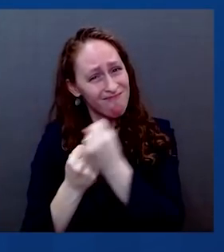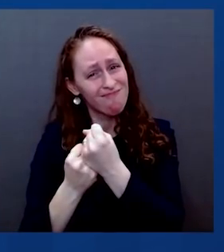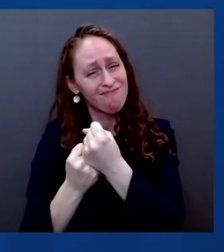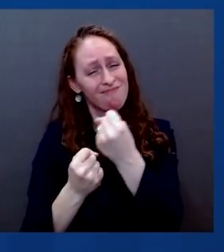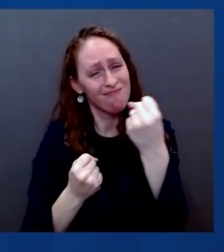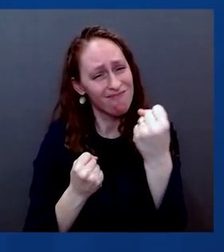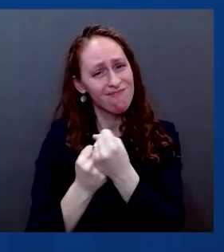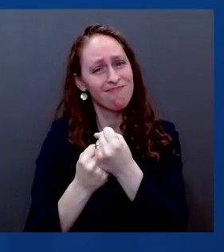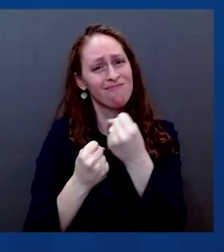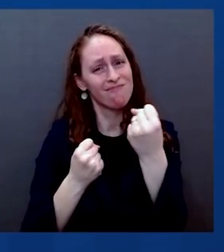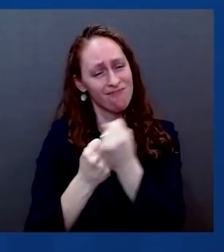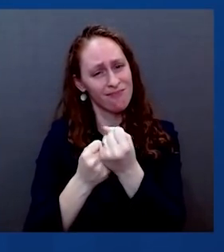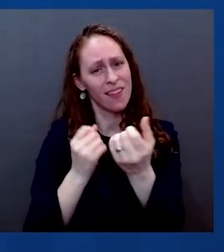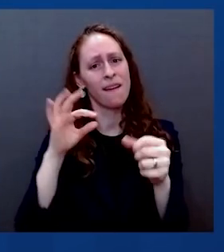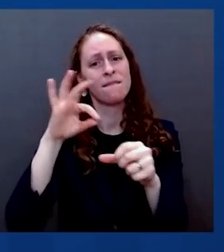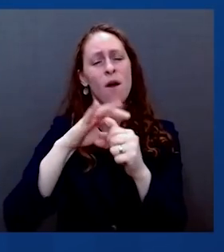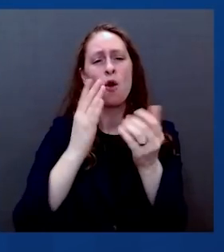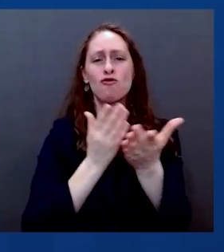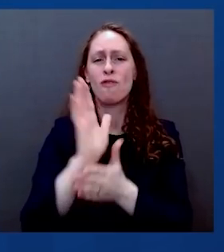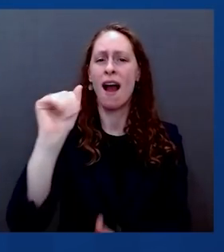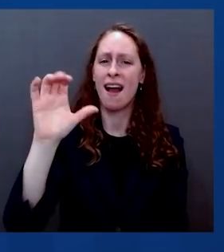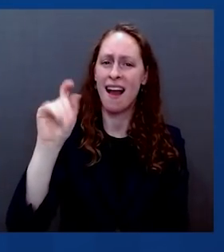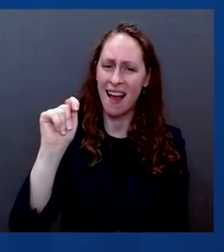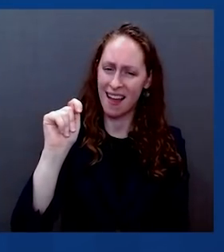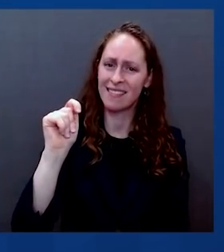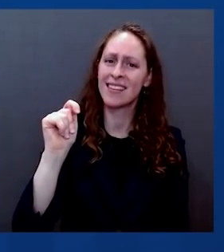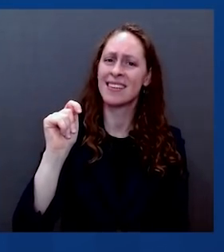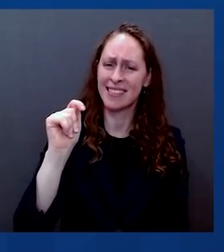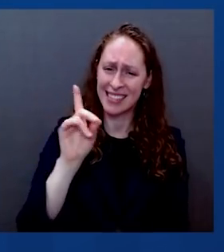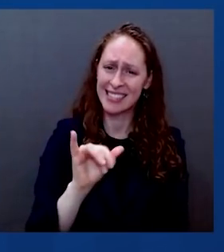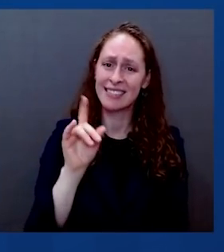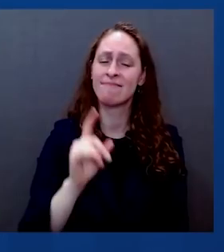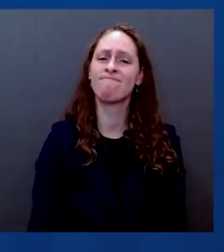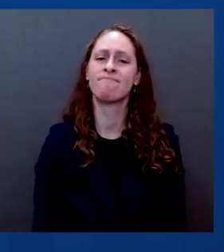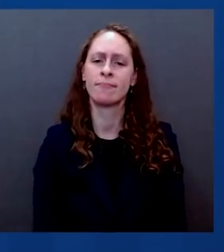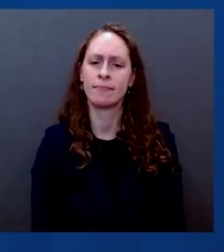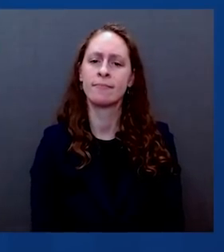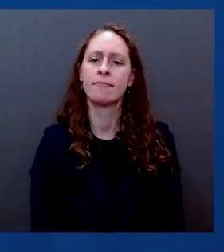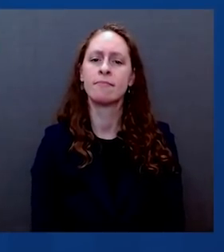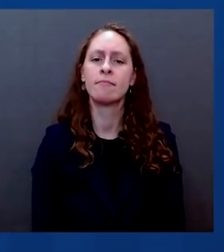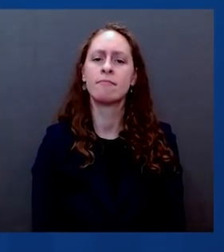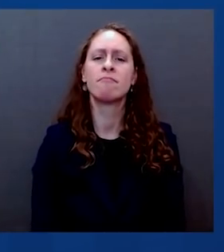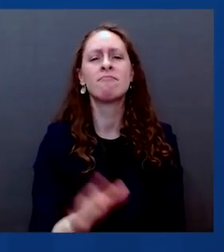Don't let the Republican Party morph into something else. Restore the institution of the Senate